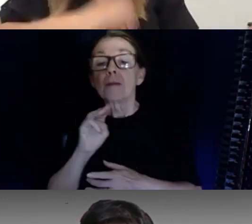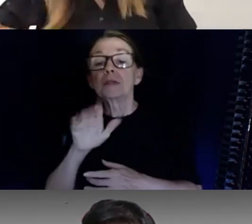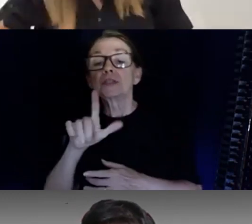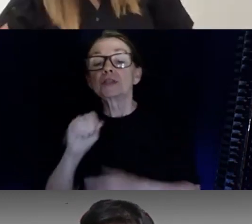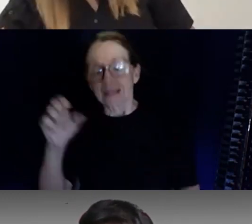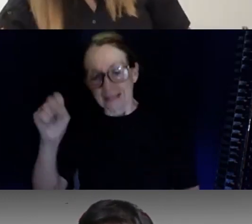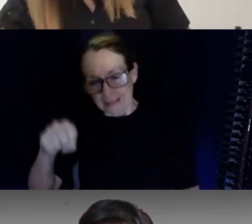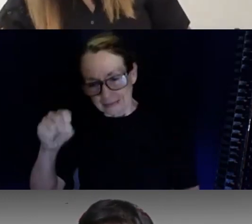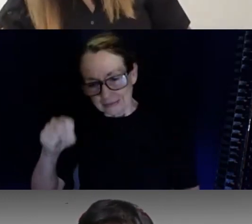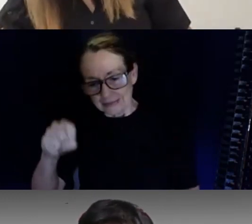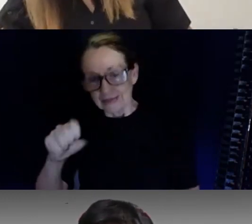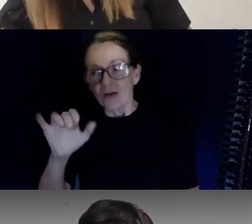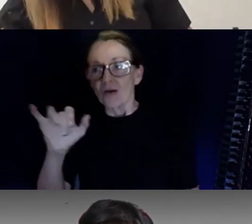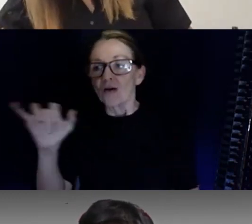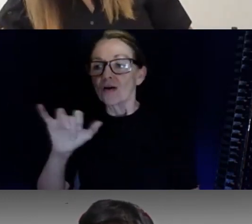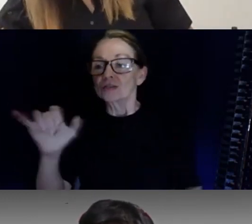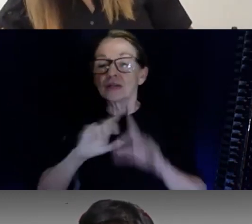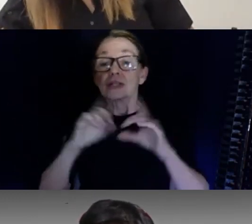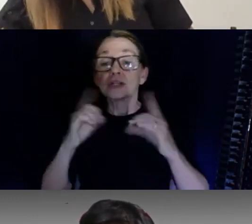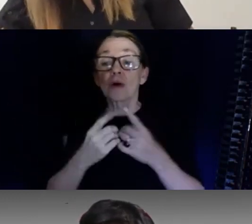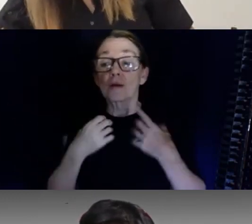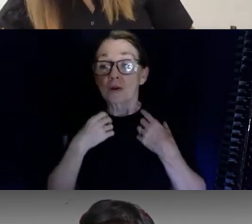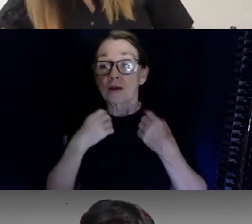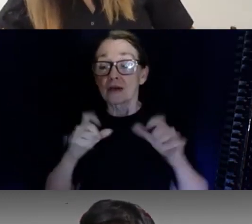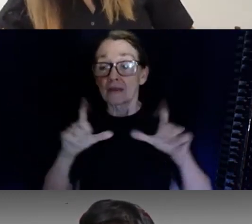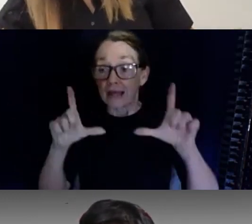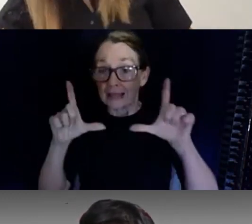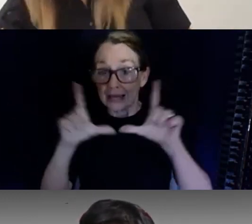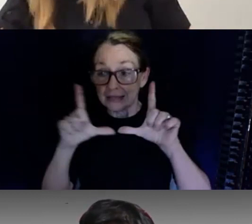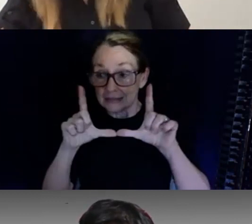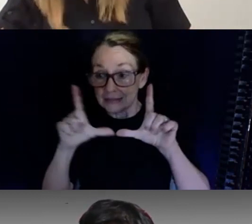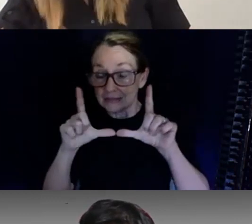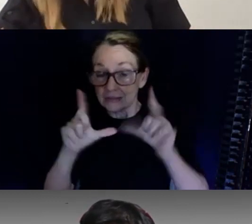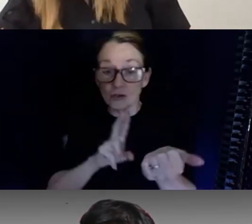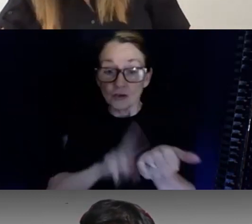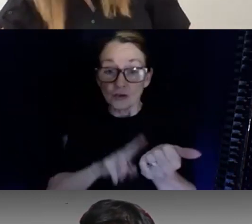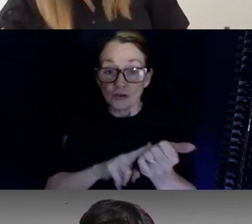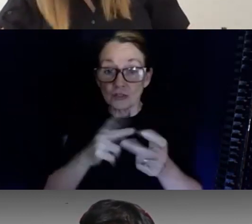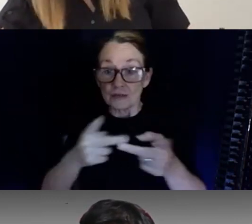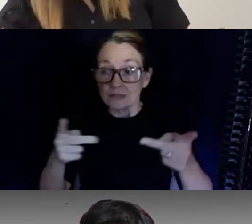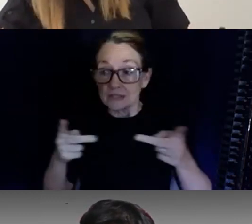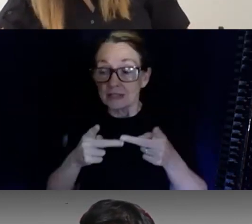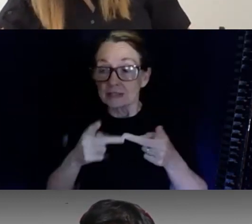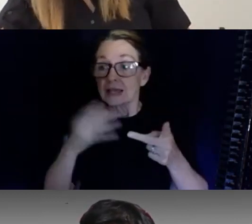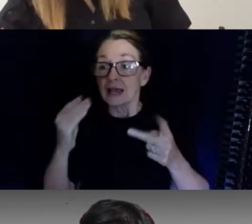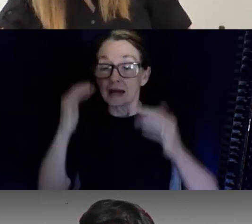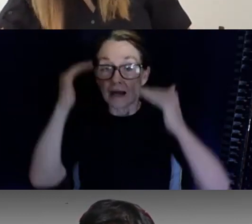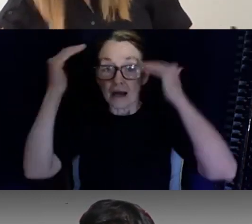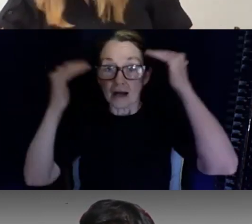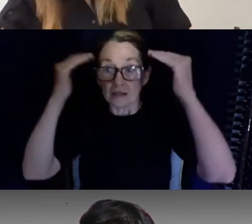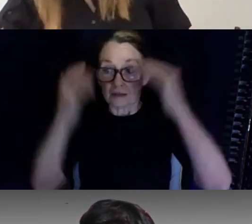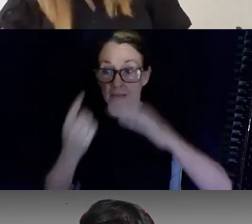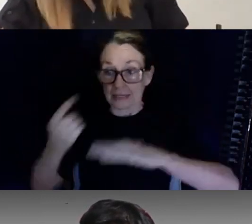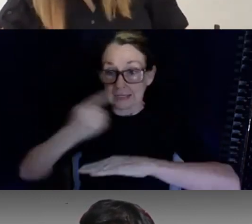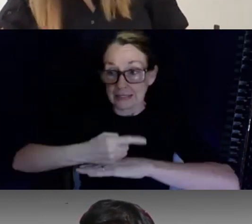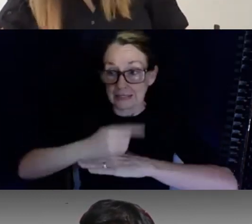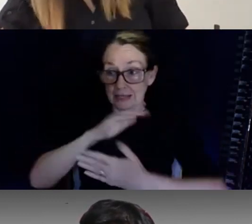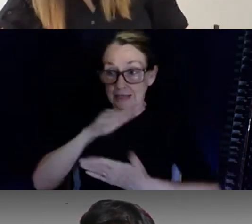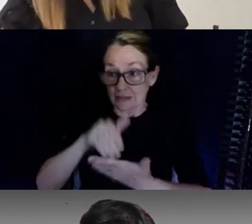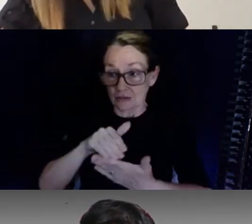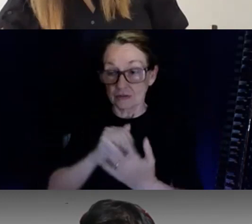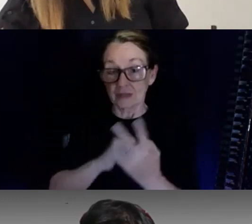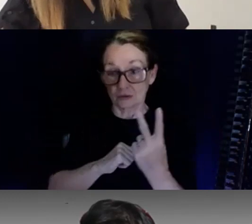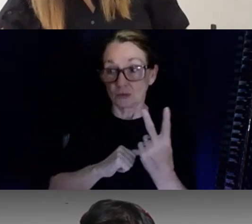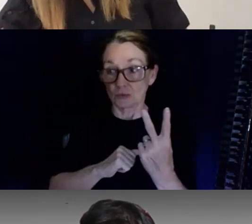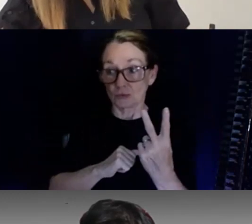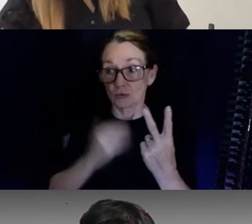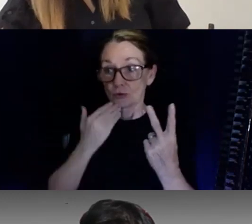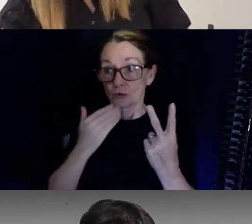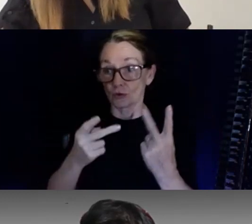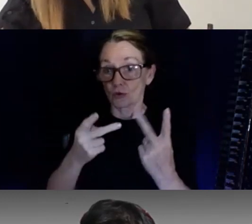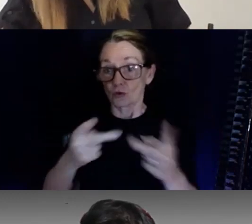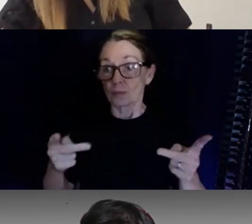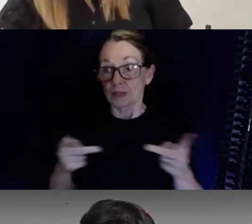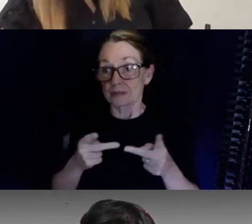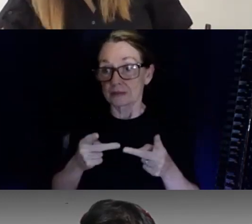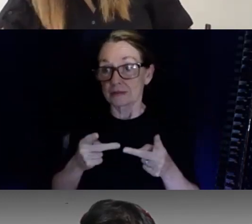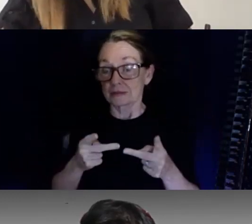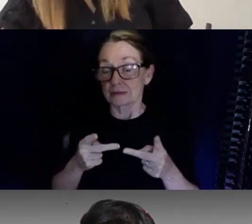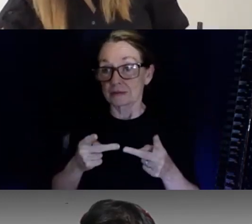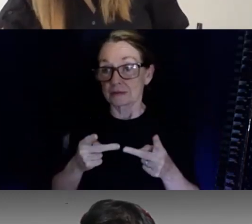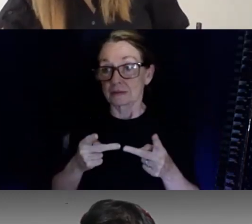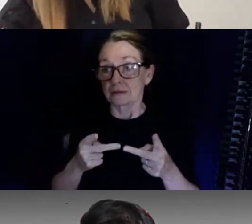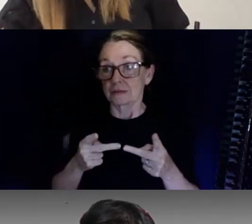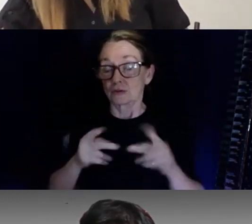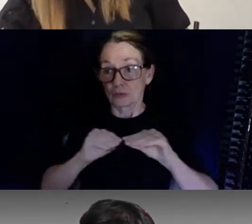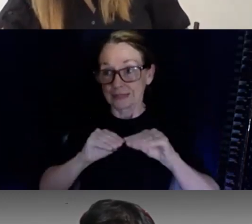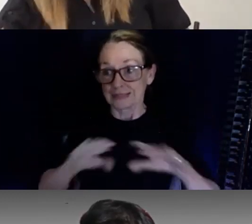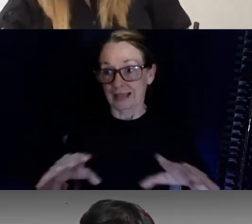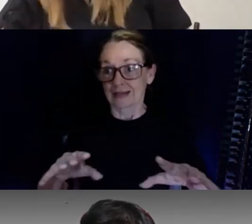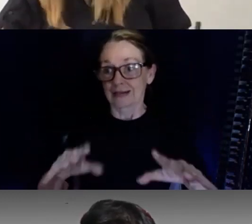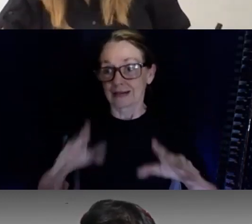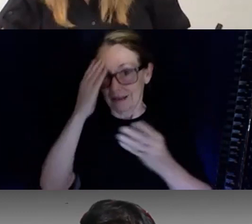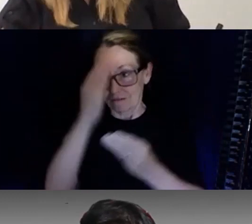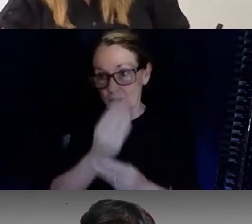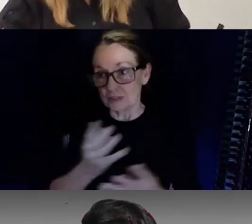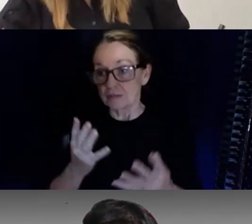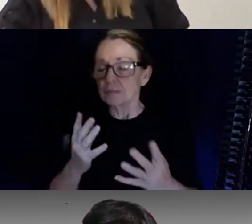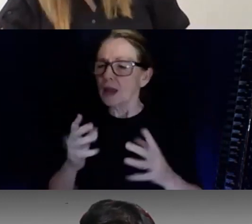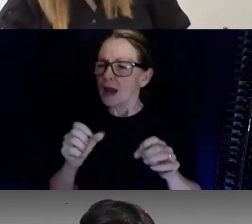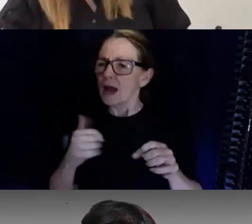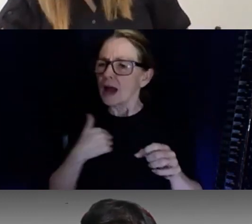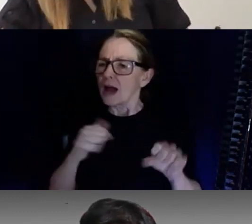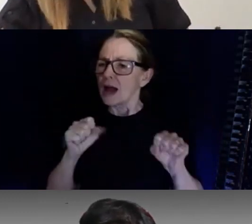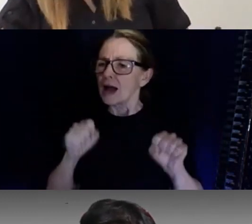WOULD YOU HAPPEN TO HAVE THAT INFORMATION?